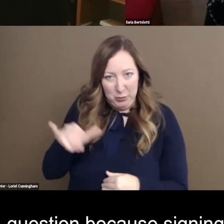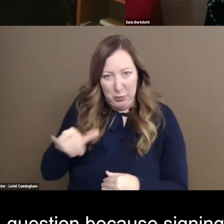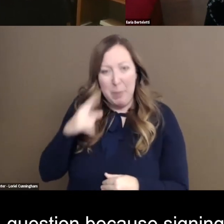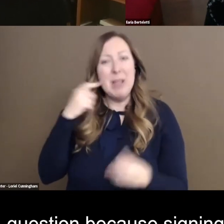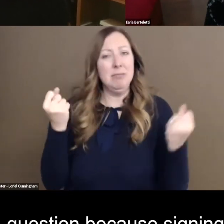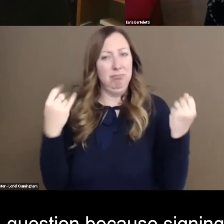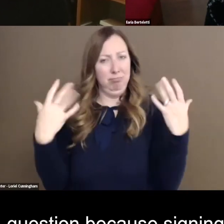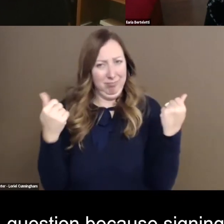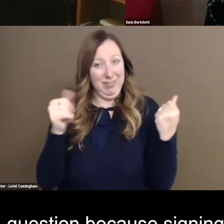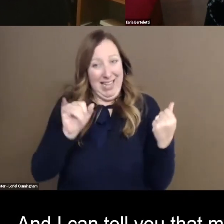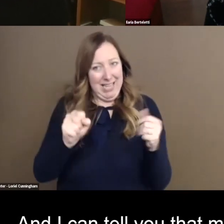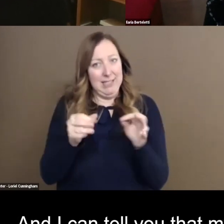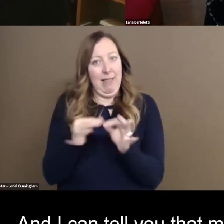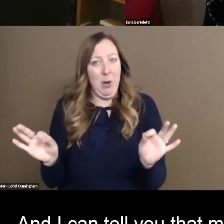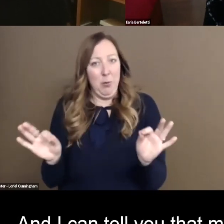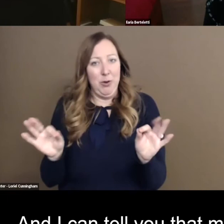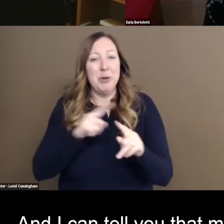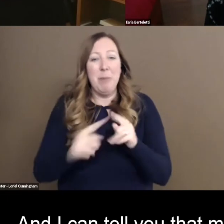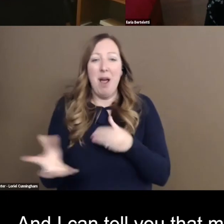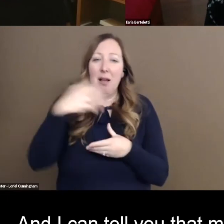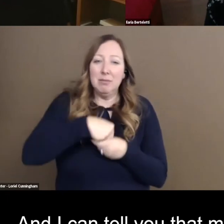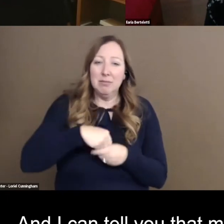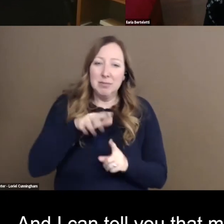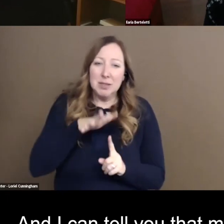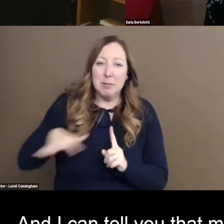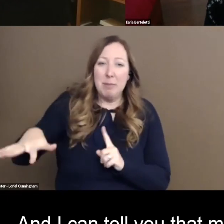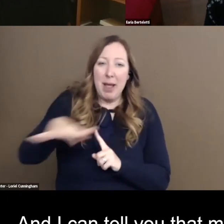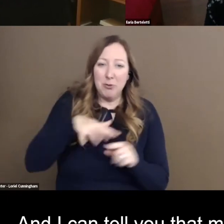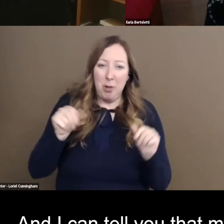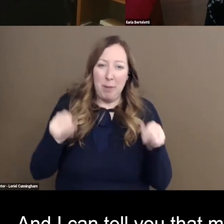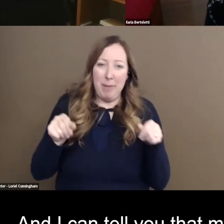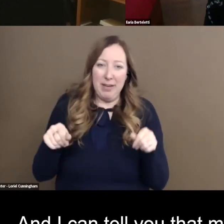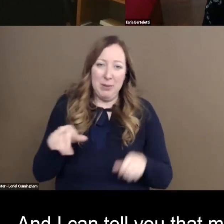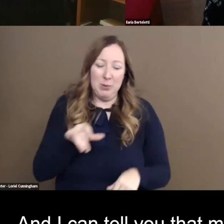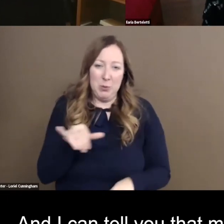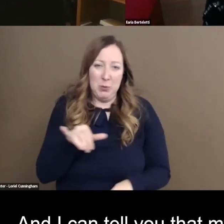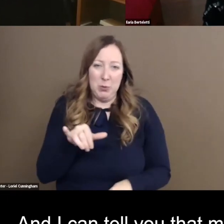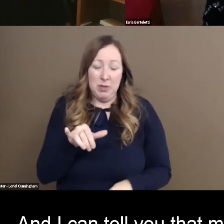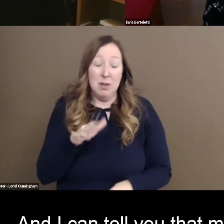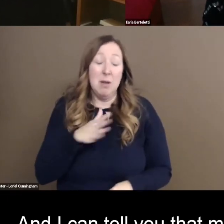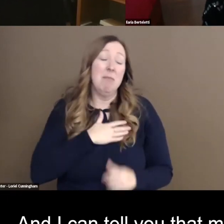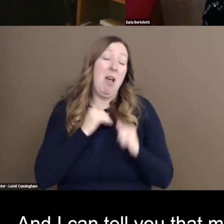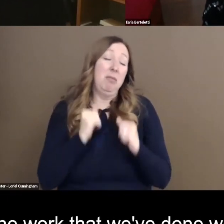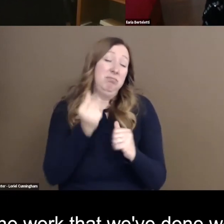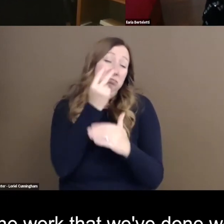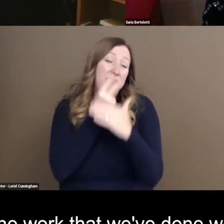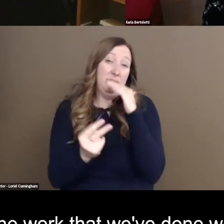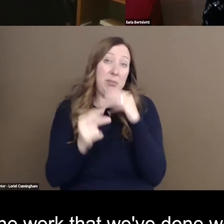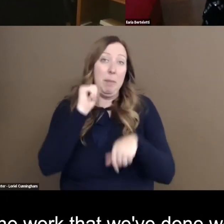and yet it's spatial and i can tell you that my strong prediction based on all